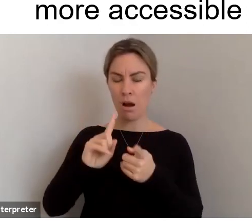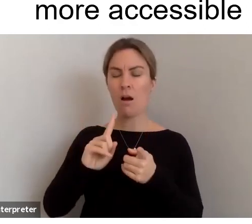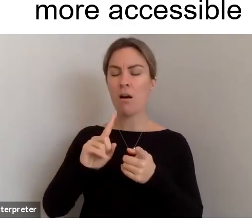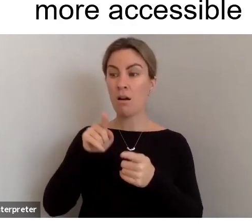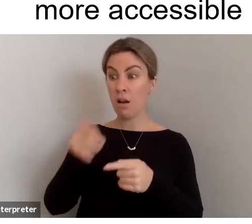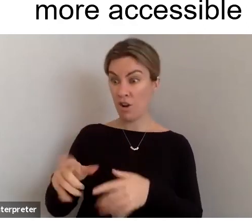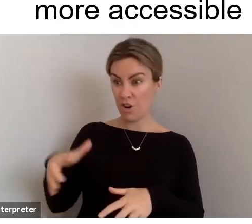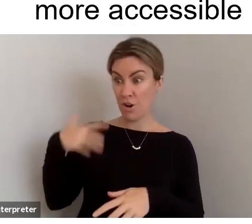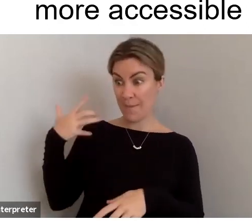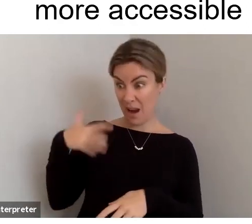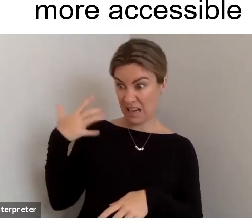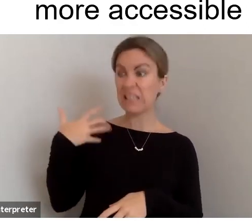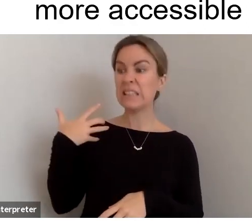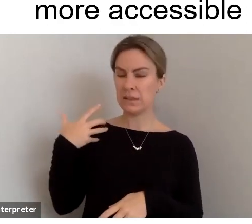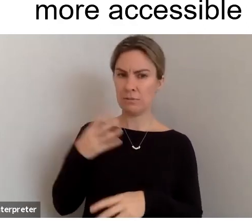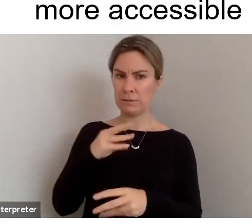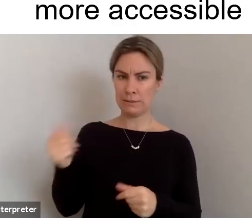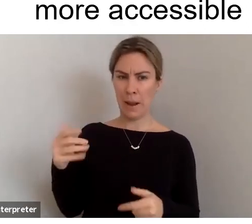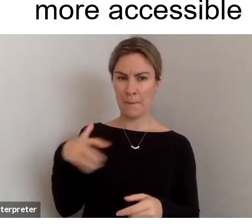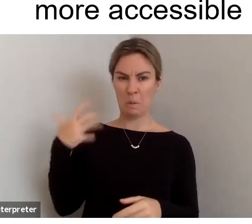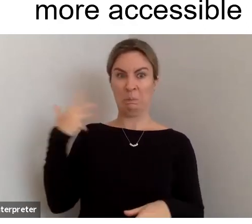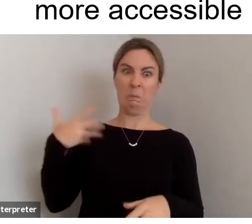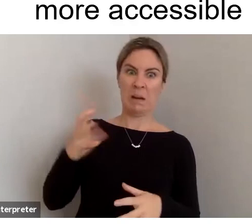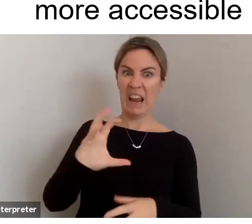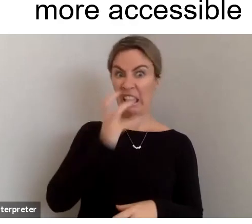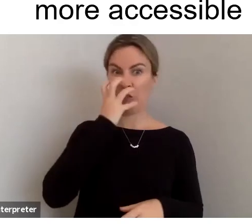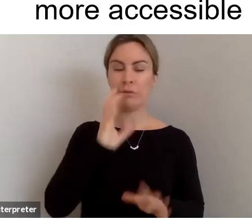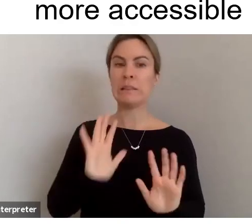some not so nice, they took it on board and were able to shift the